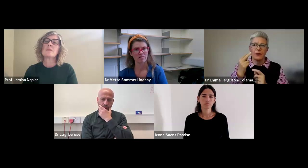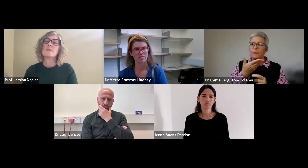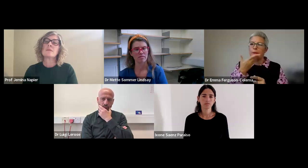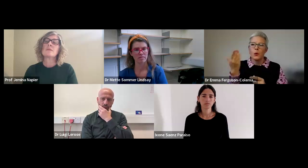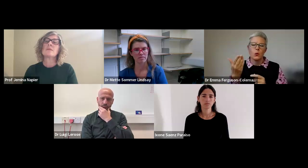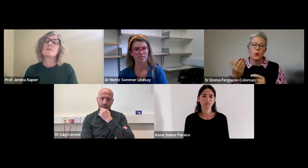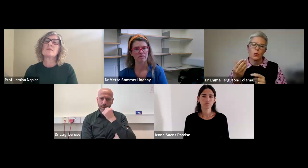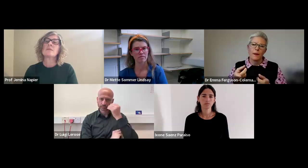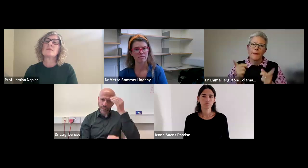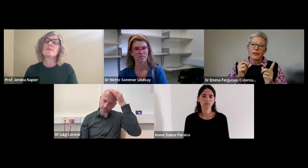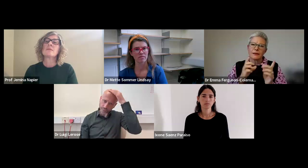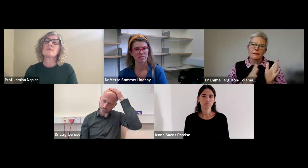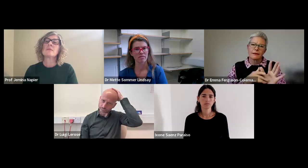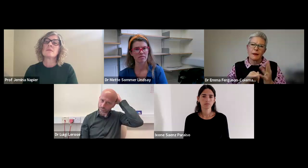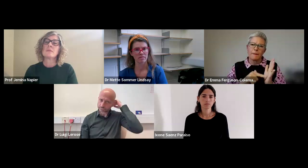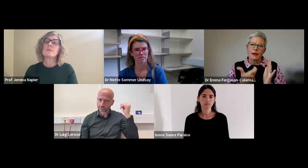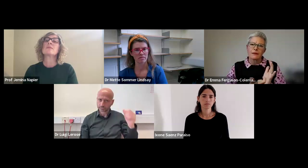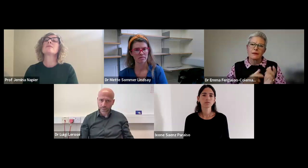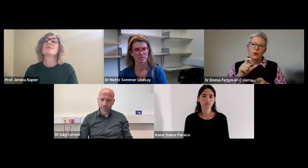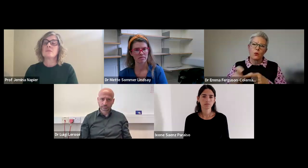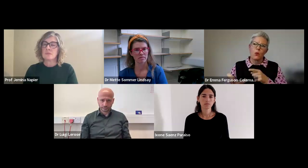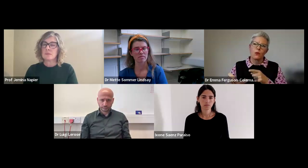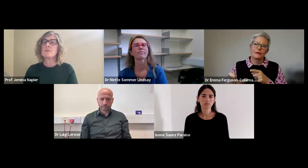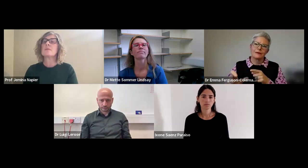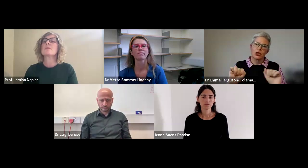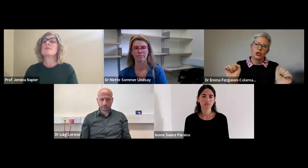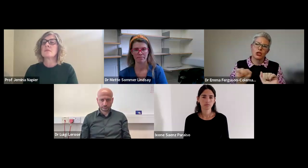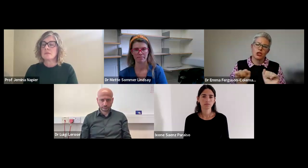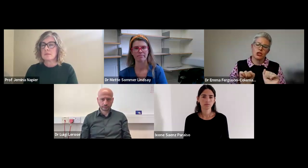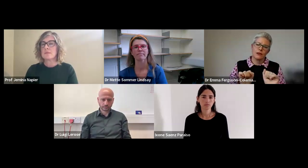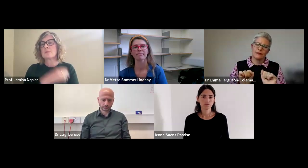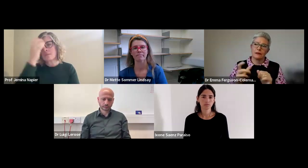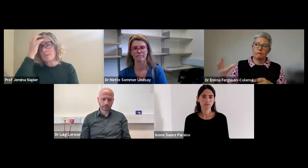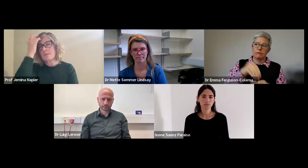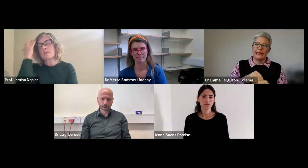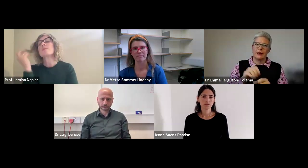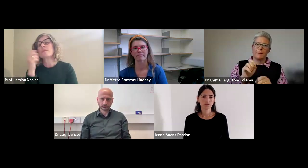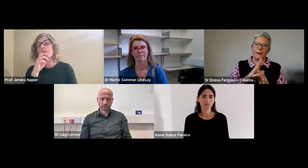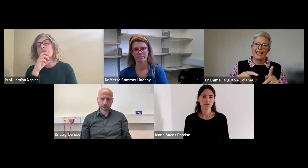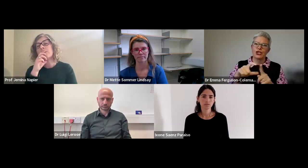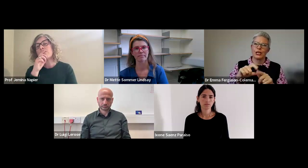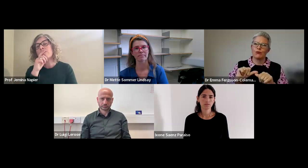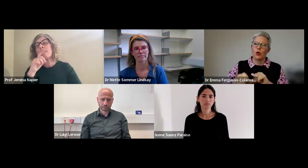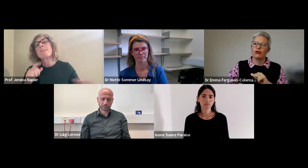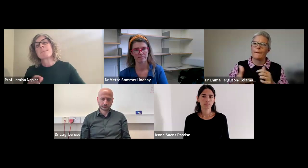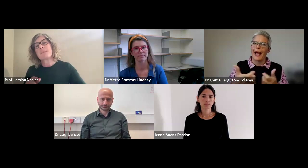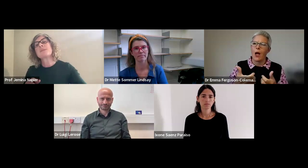as to how you can bring in a deaf person who hadn't done a master's course as yet